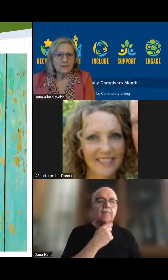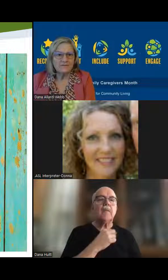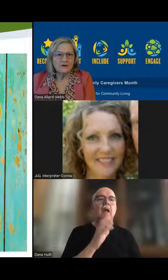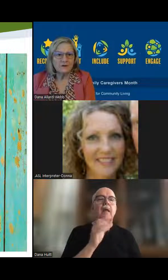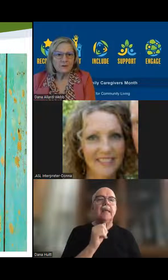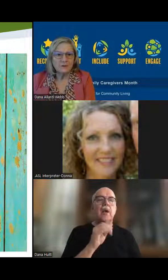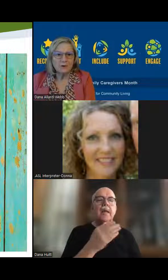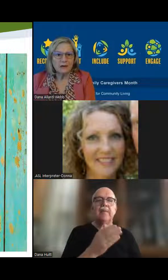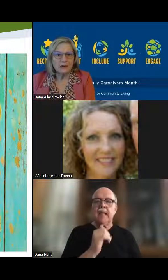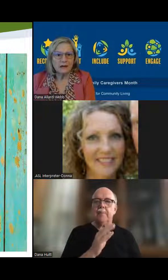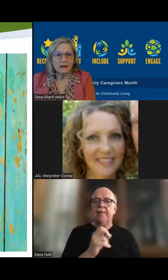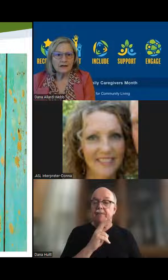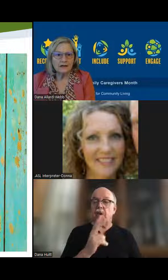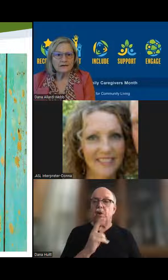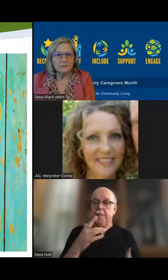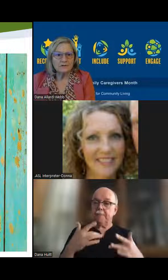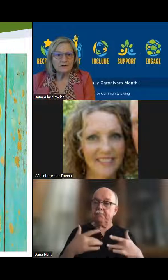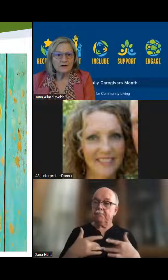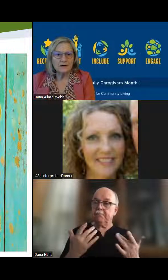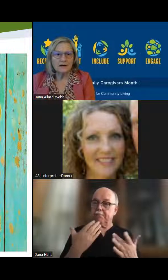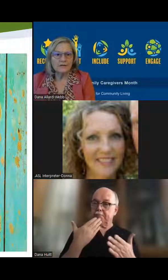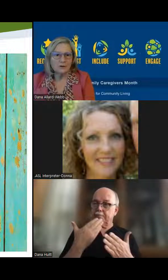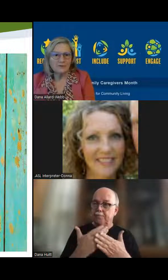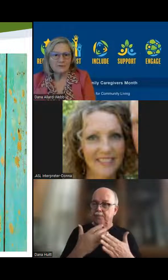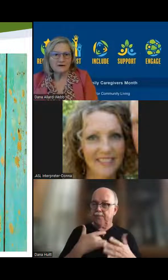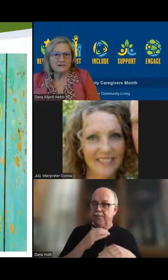well-being, trying to balance, you know, because it is stressful, trying to balance